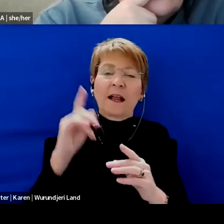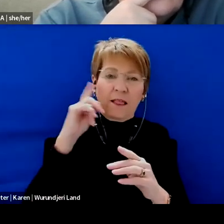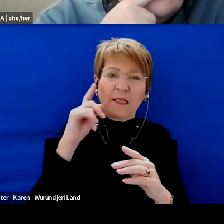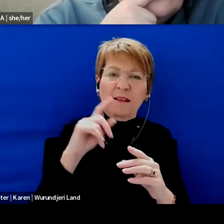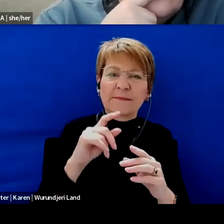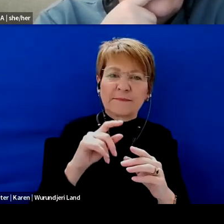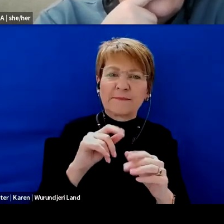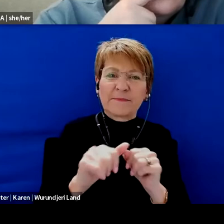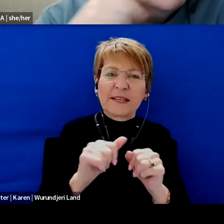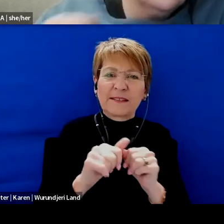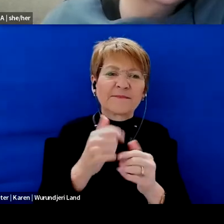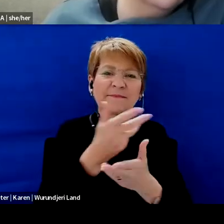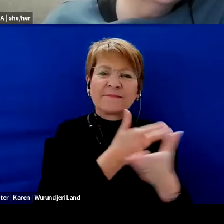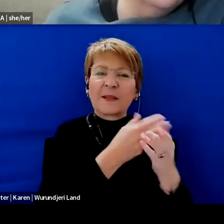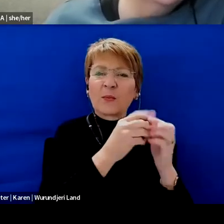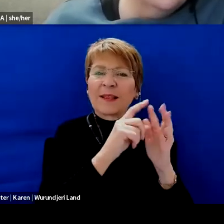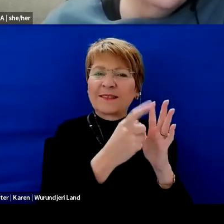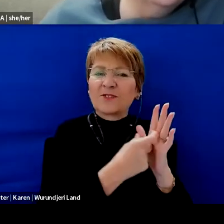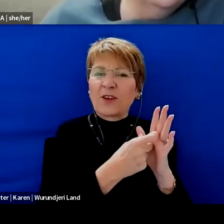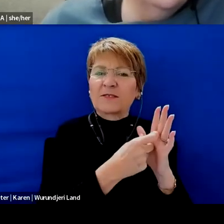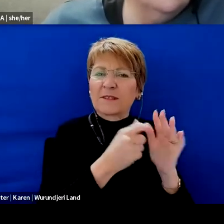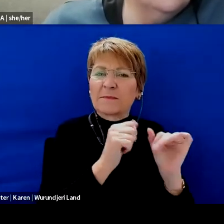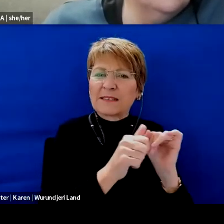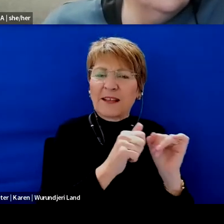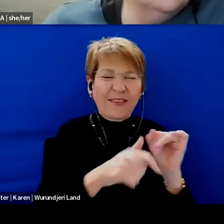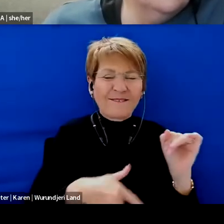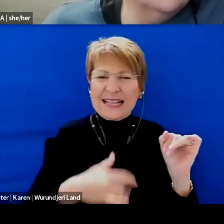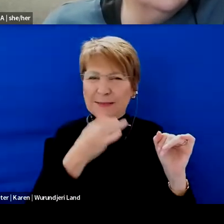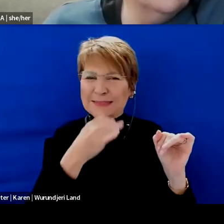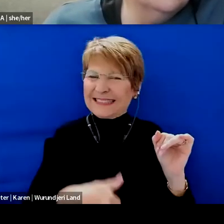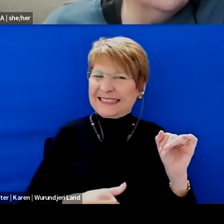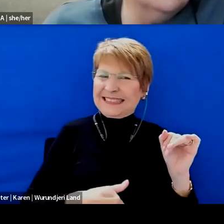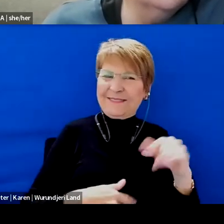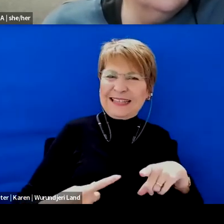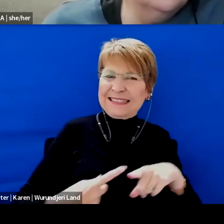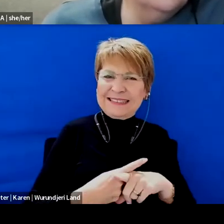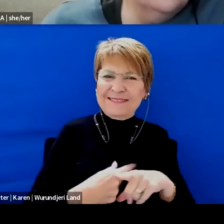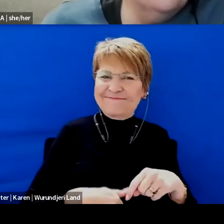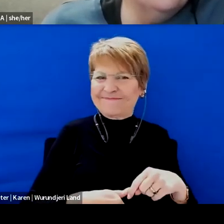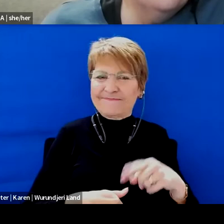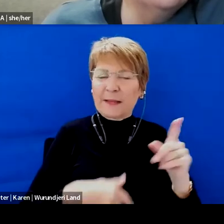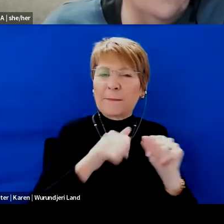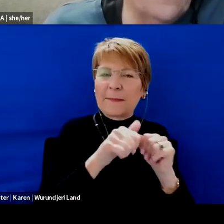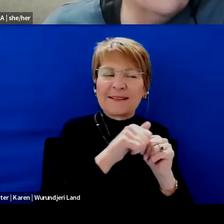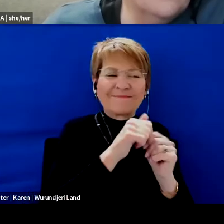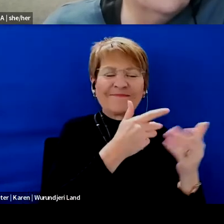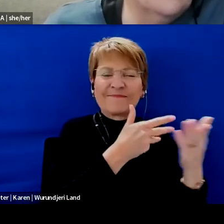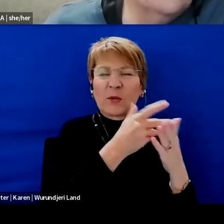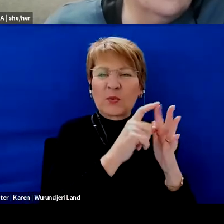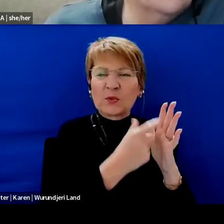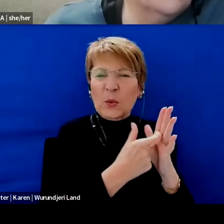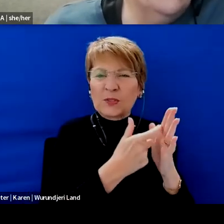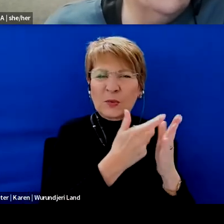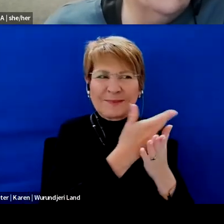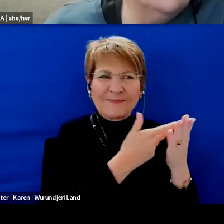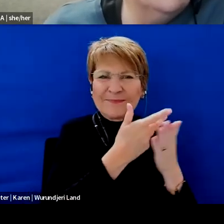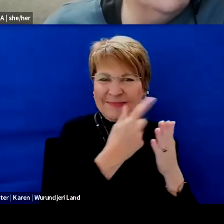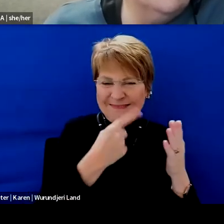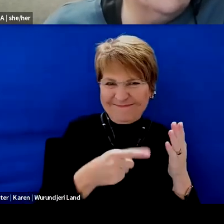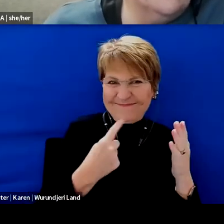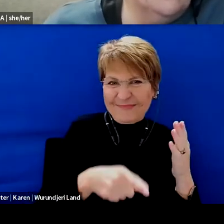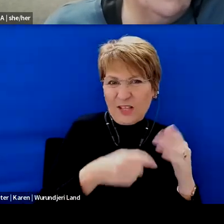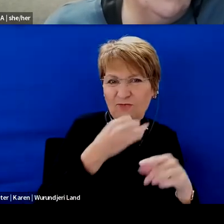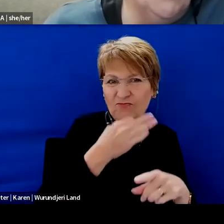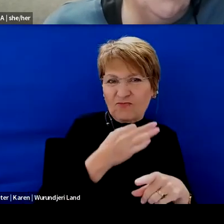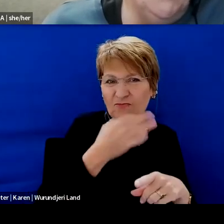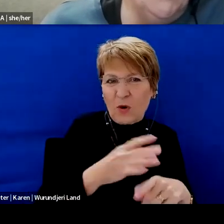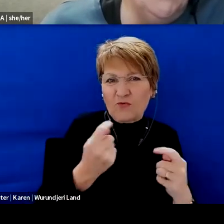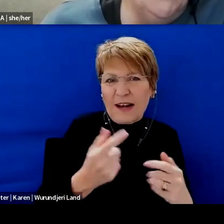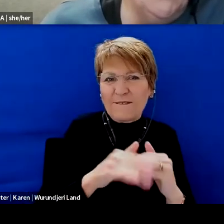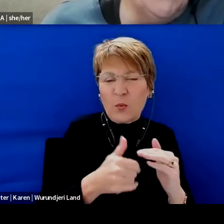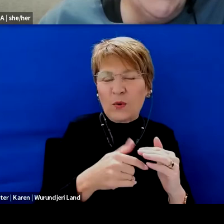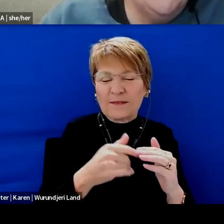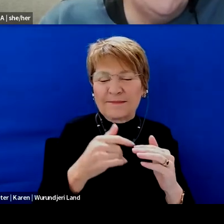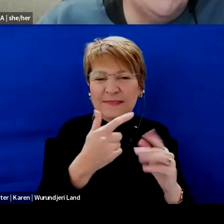best to have a chat to your child medical professionals, as they will probably be the next best person to kind of give you an indication if your child's ready for candy or not.